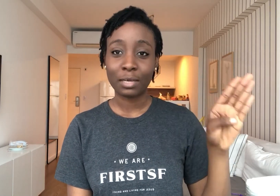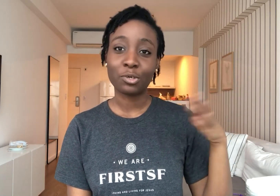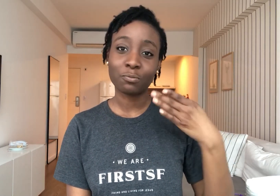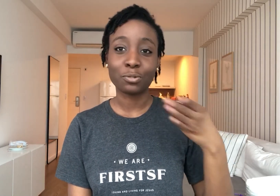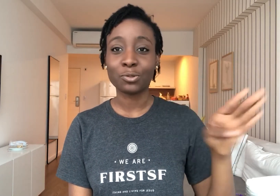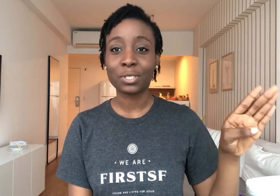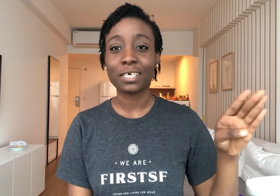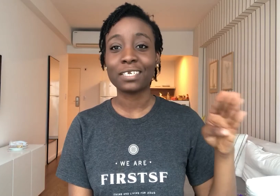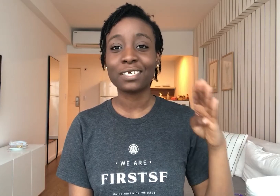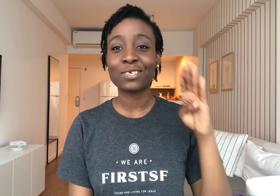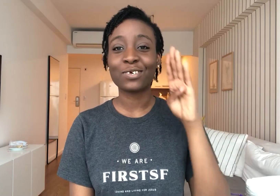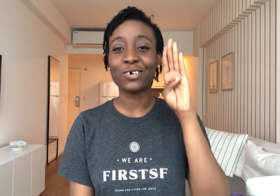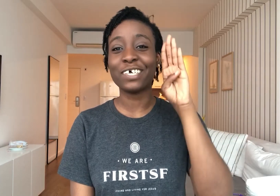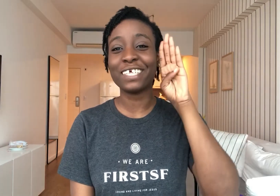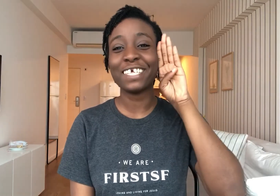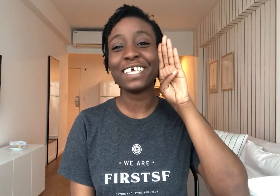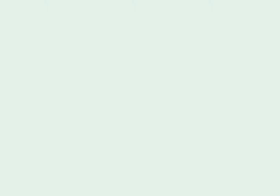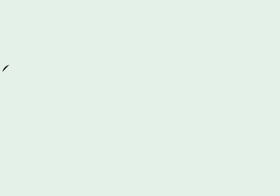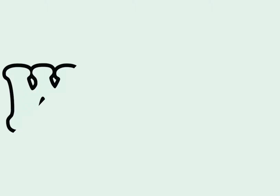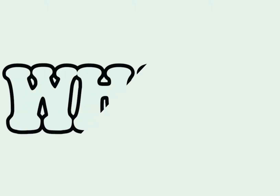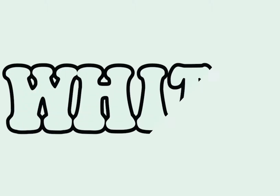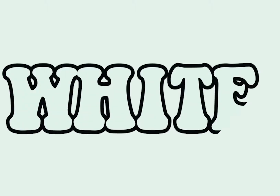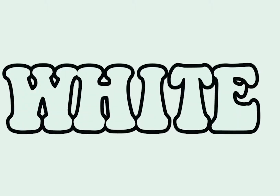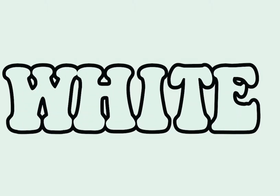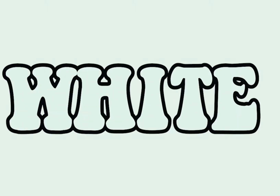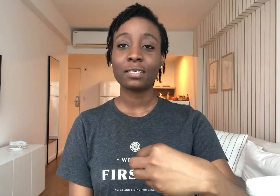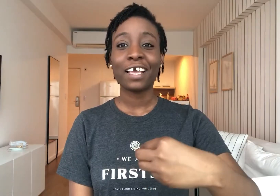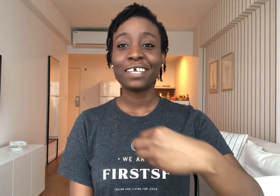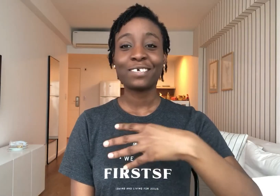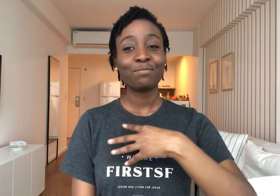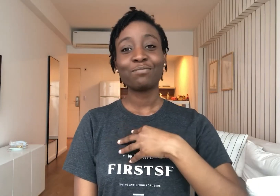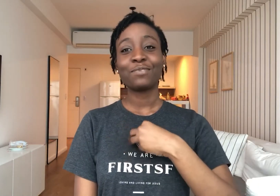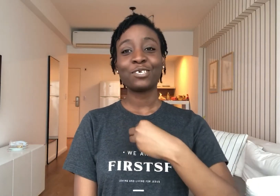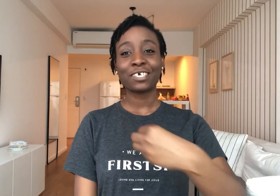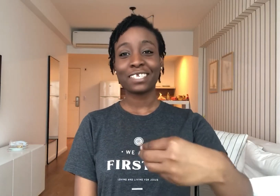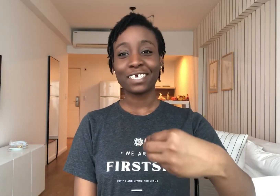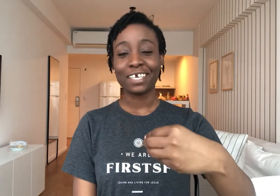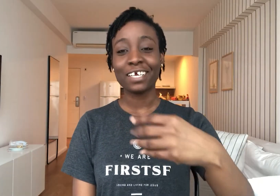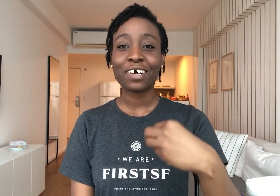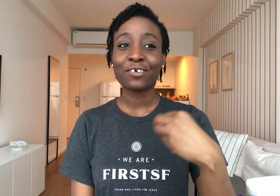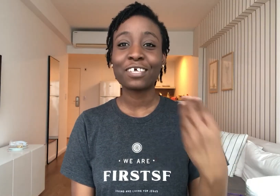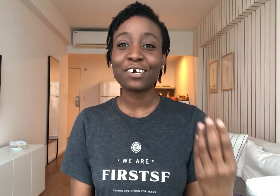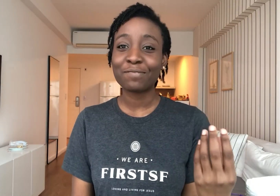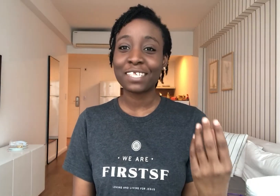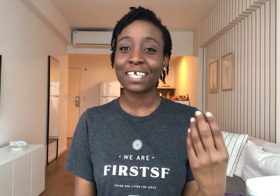I'm not blue-skinned so.... So this is white, um interesting, I'll think of this as